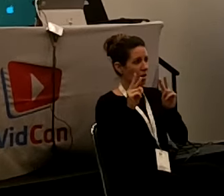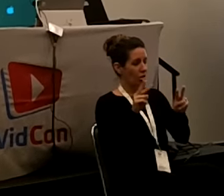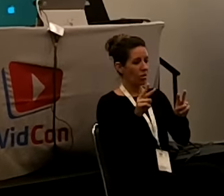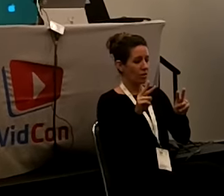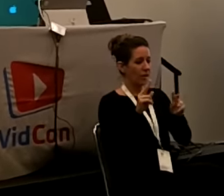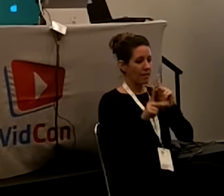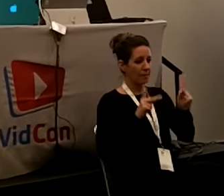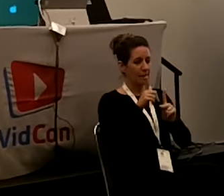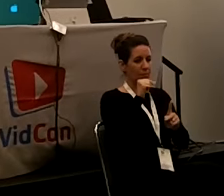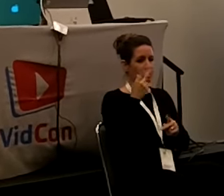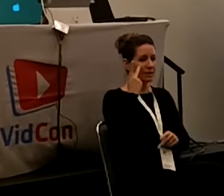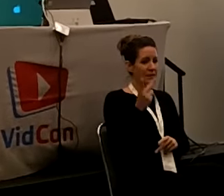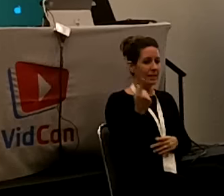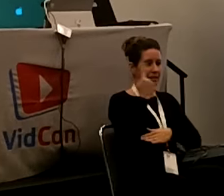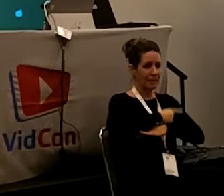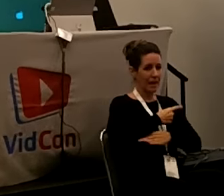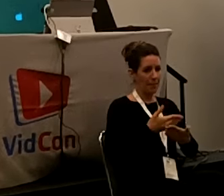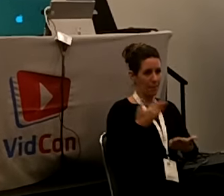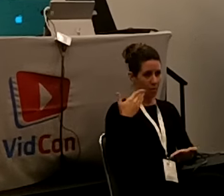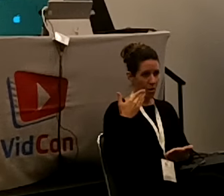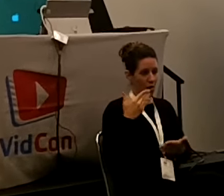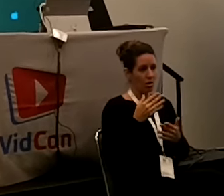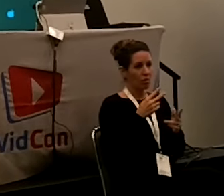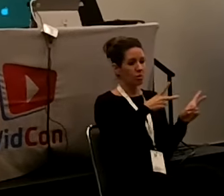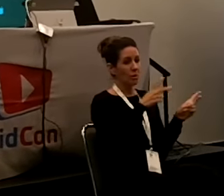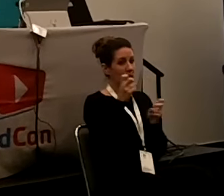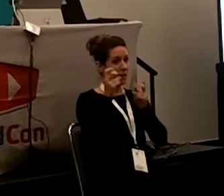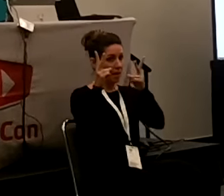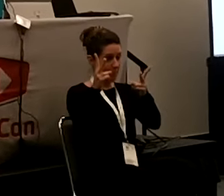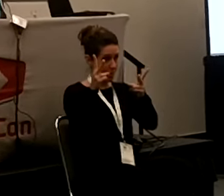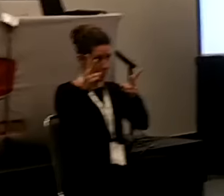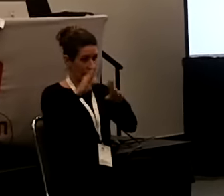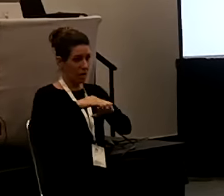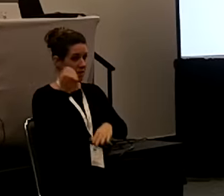and they can see it the day before, so I have it uploaded on Saturday morning,